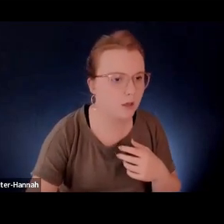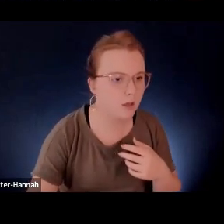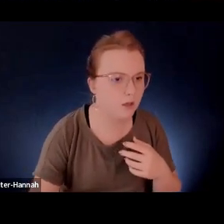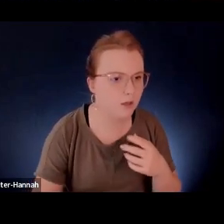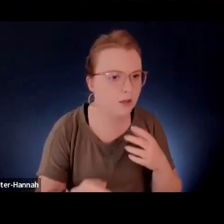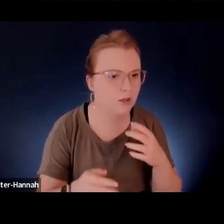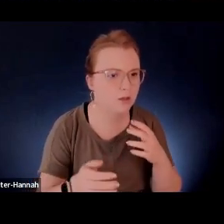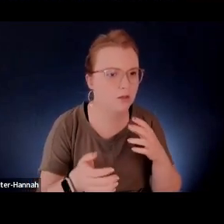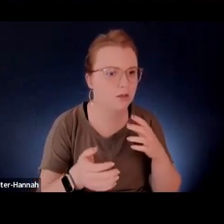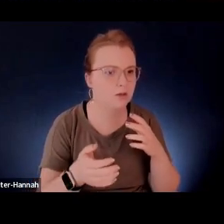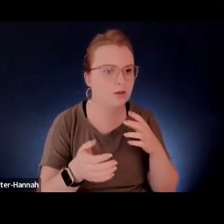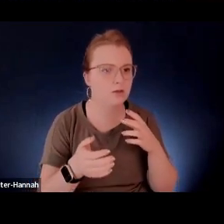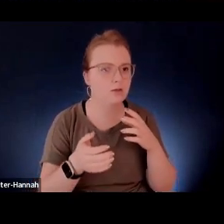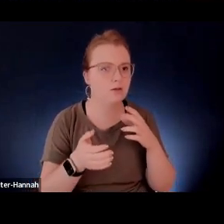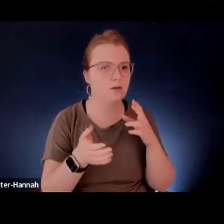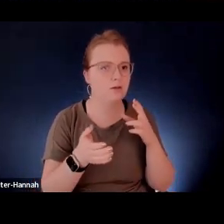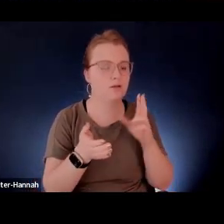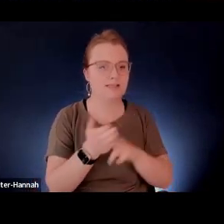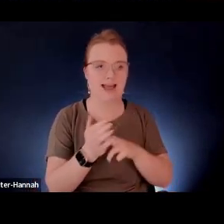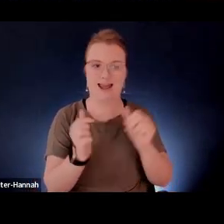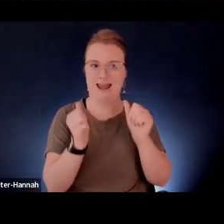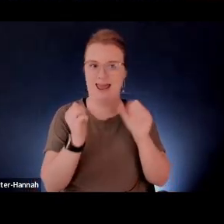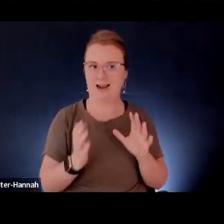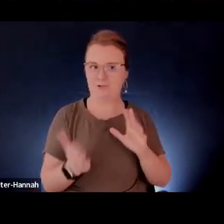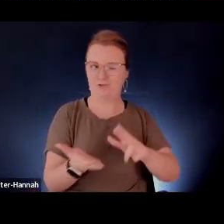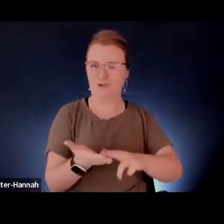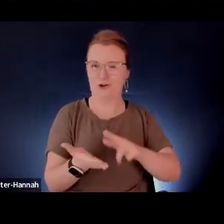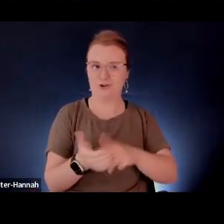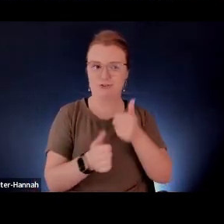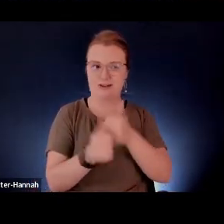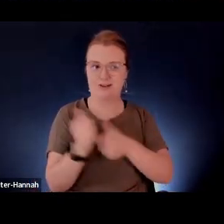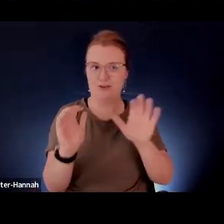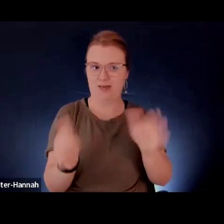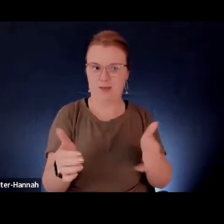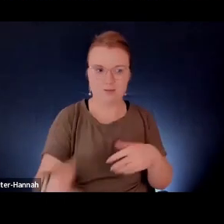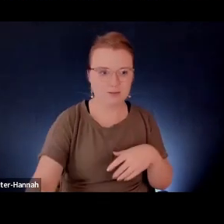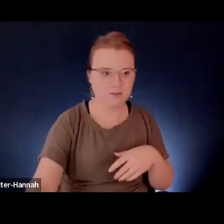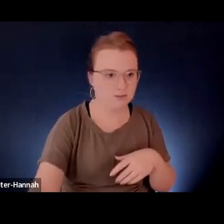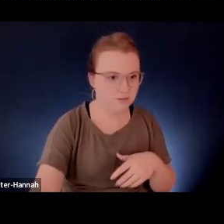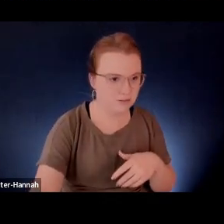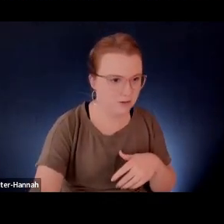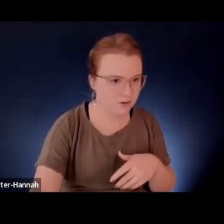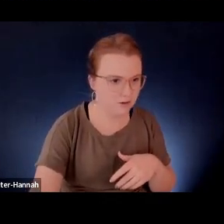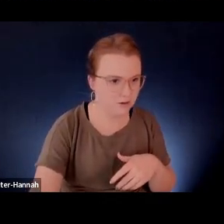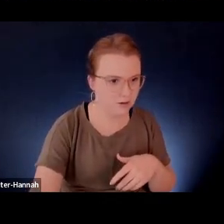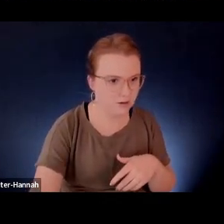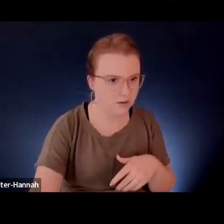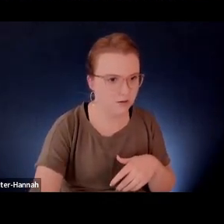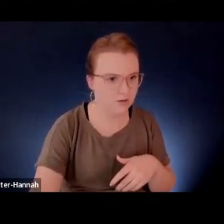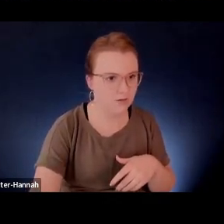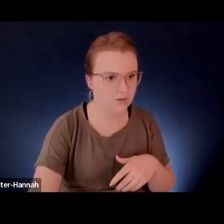Excellent. Excellent. Those are excellent ideas. I wanted to go also point out that, hold on,